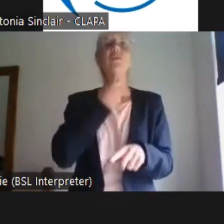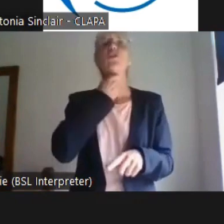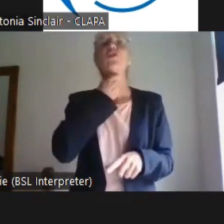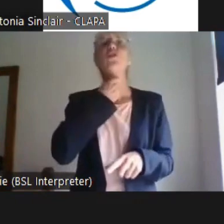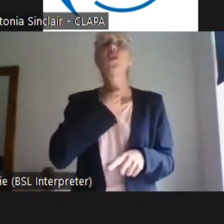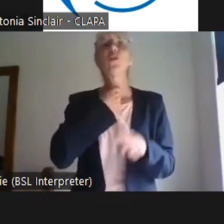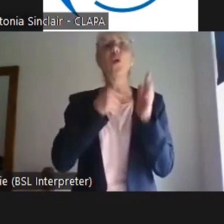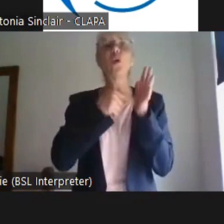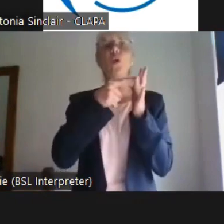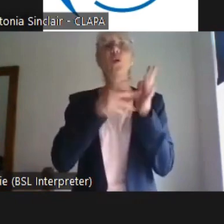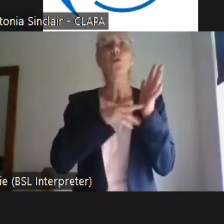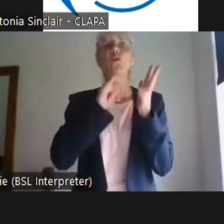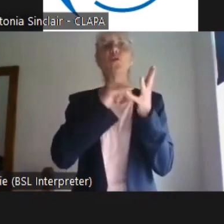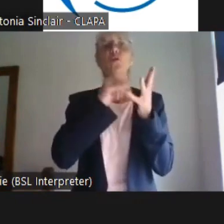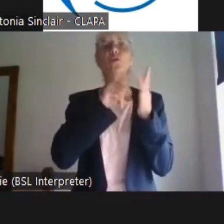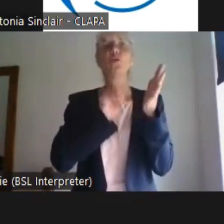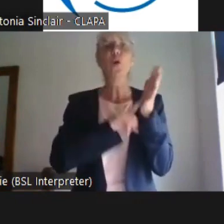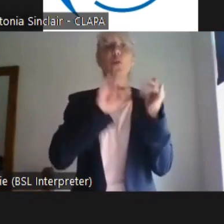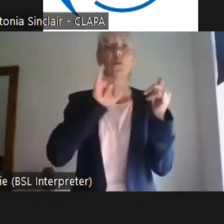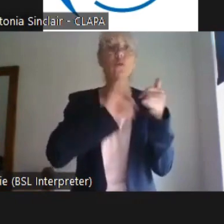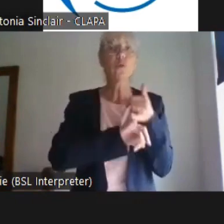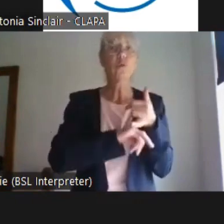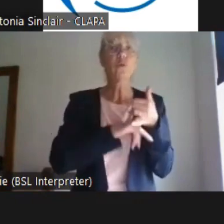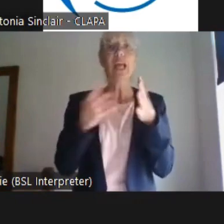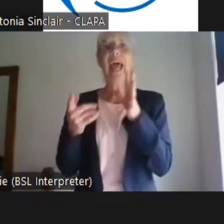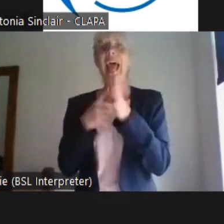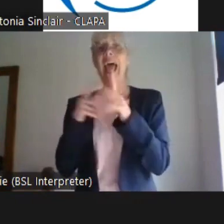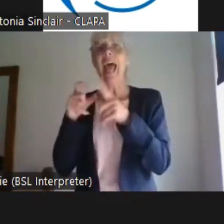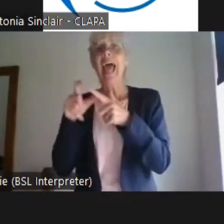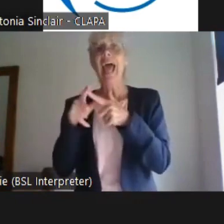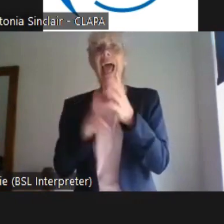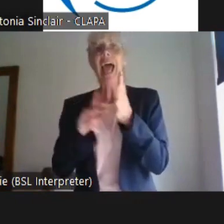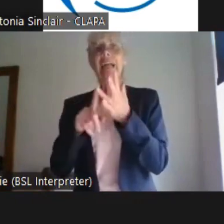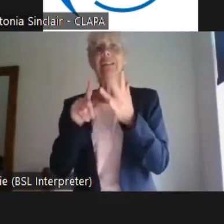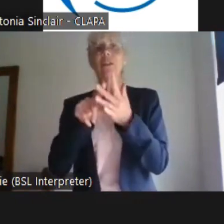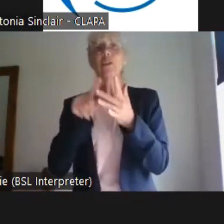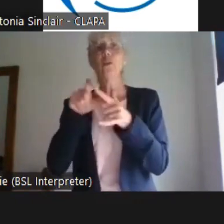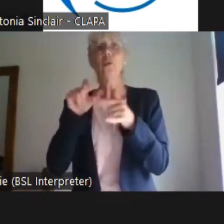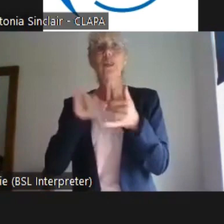they're a problem if they're not a problem and if your child is not having any problems with